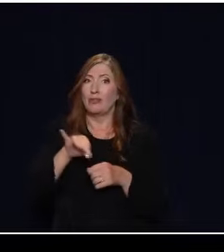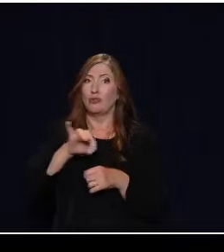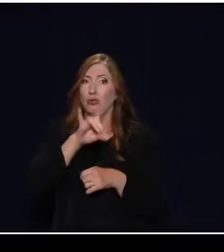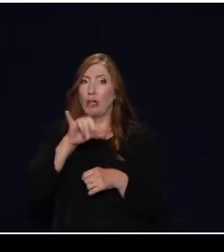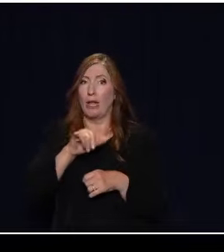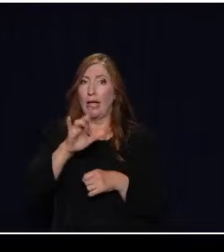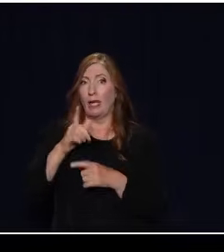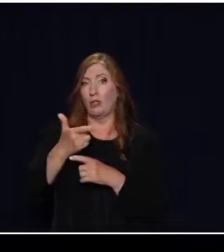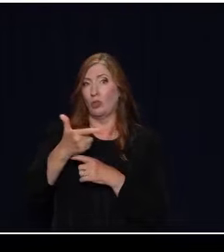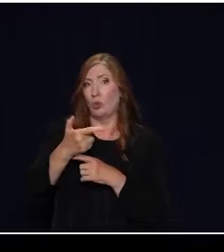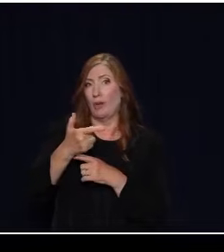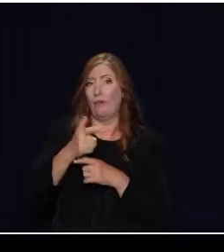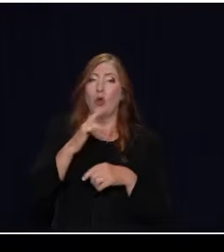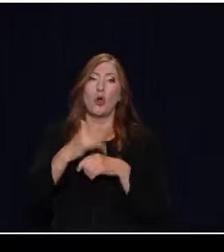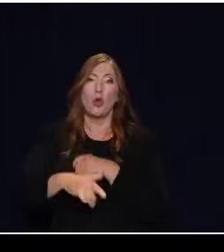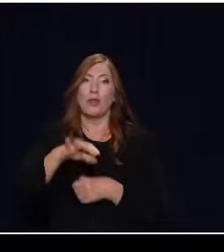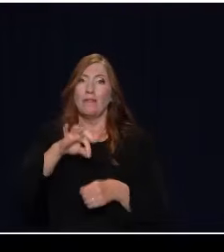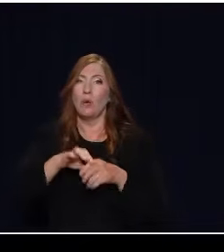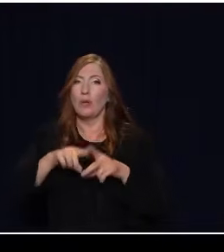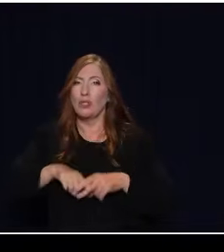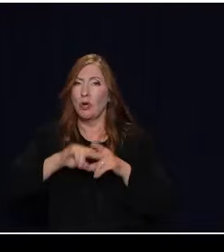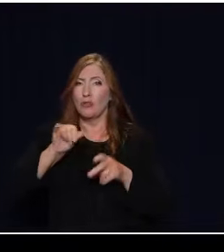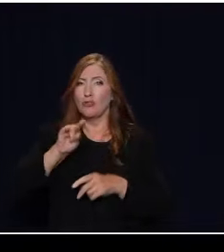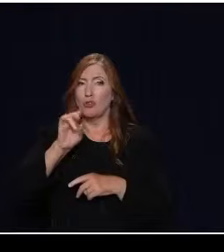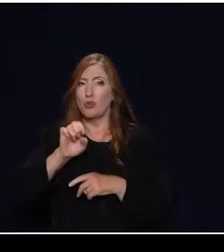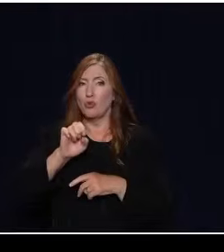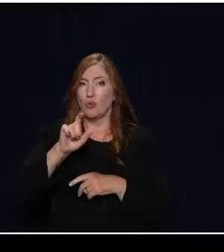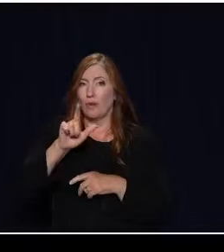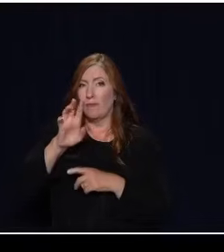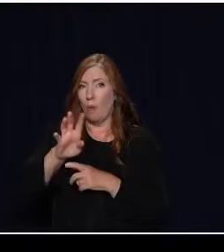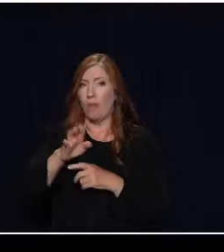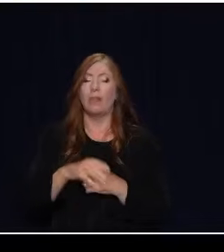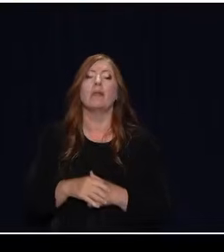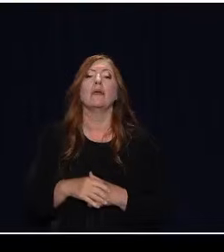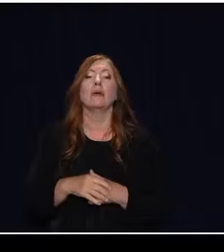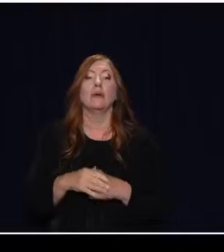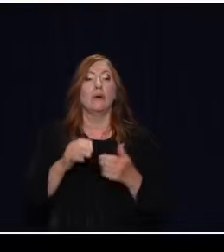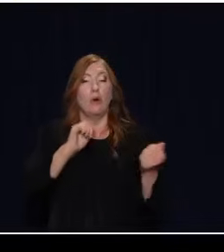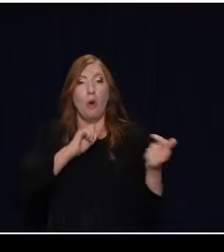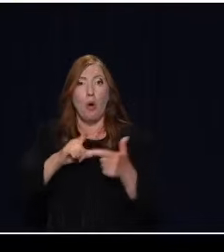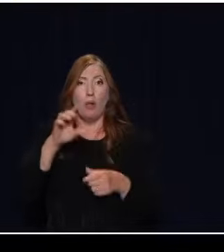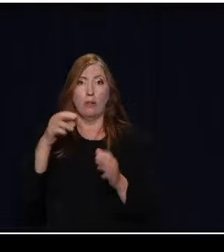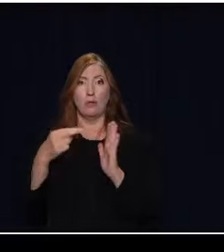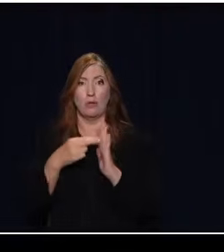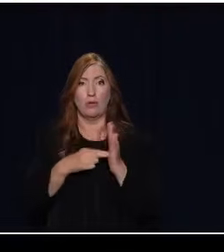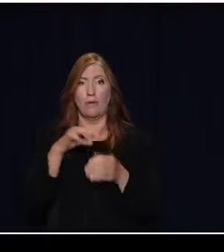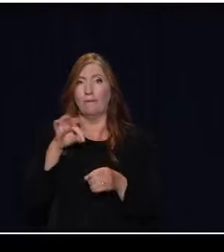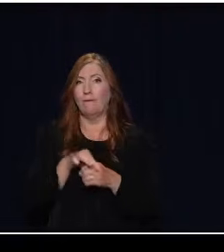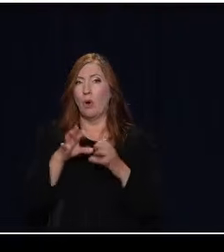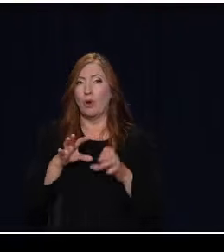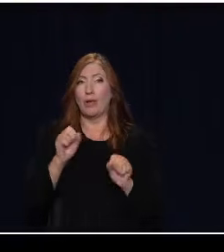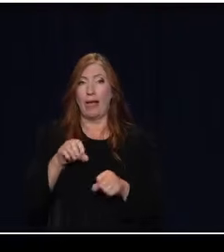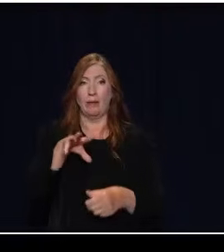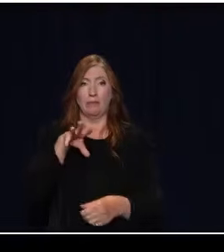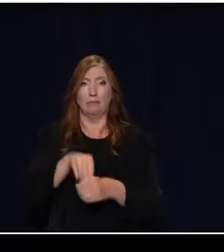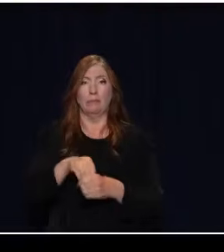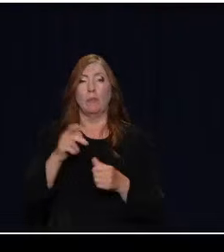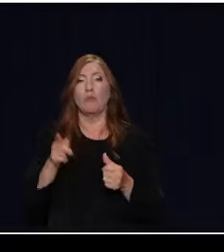PUBLIC INSTRUCTION. AS A REMINDER, THE ARIZONA PRIMARY ELECTION IS ON JULY 21st AND EARLY VOTING STARTS JUNE